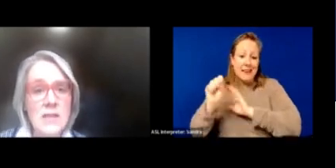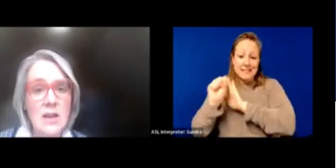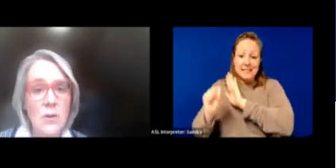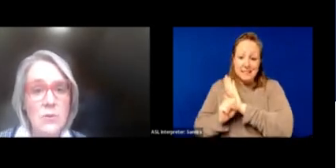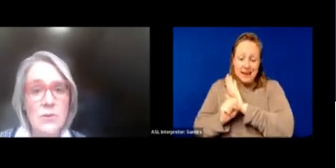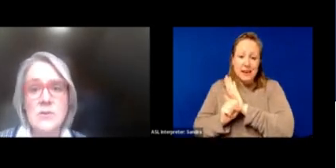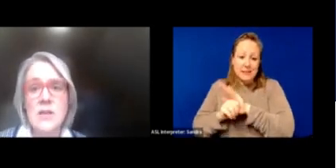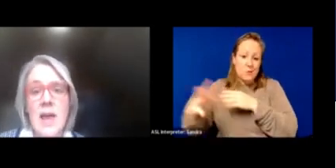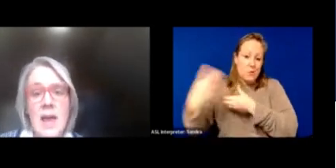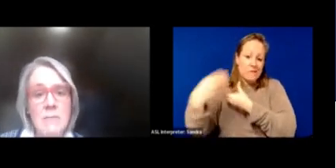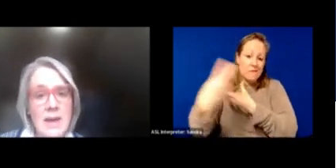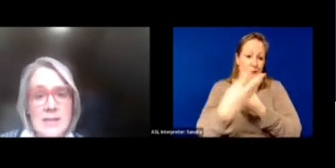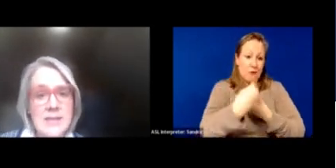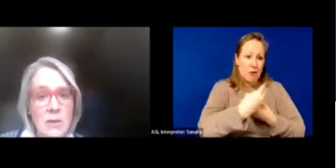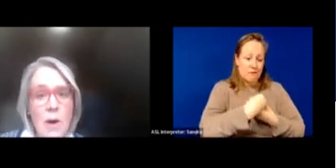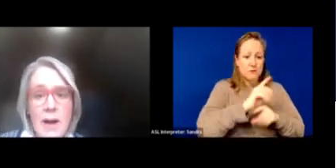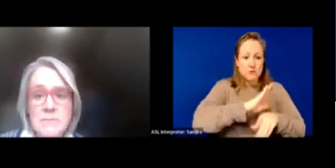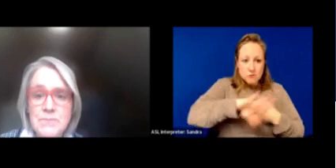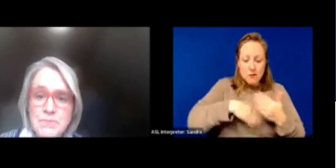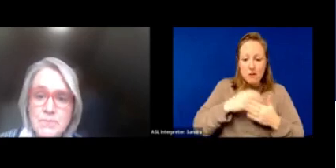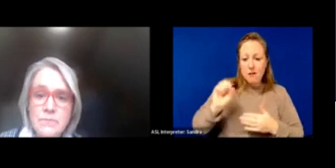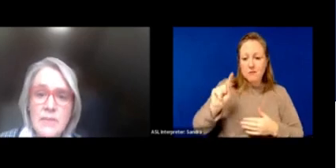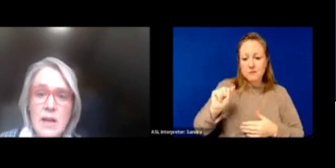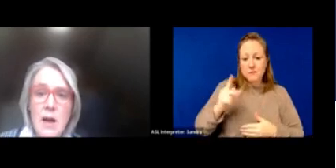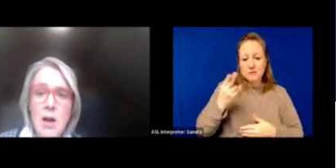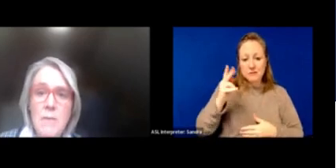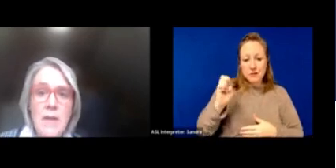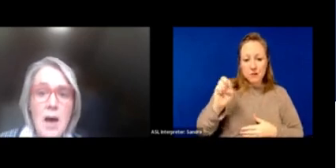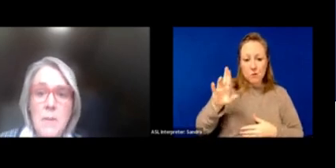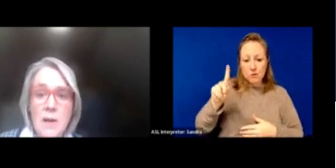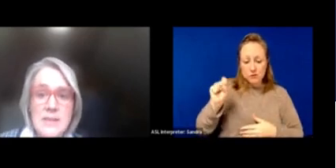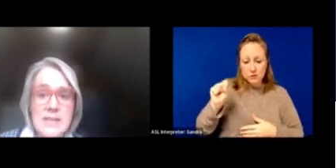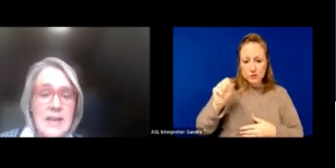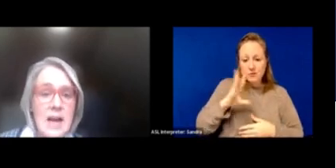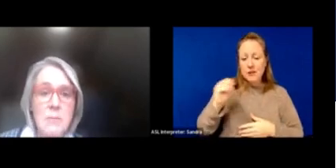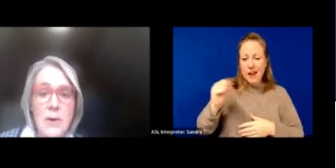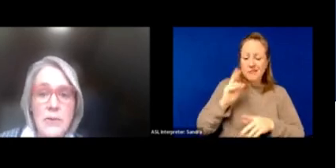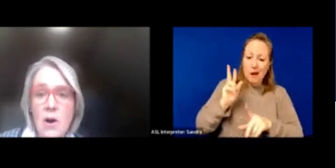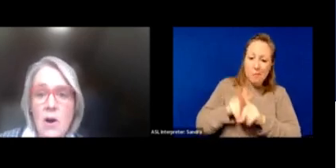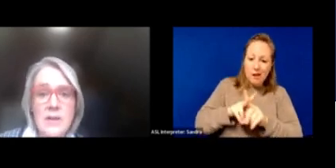stakeholders and make it statewide. A policy or protocol